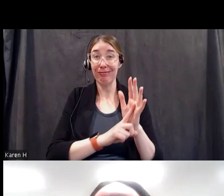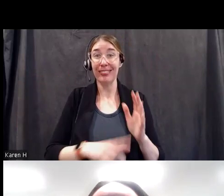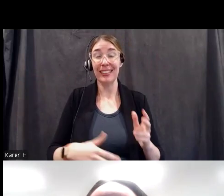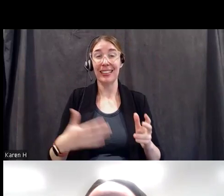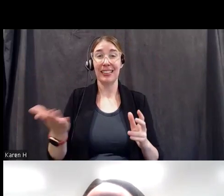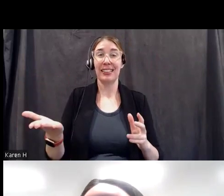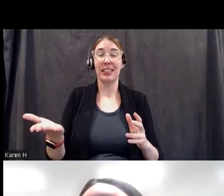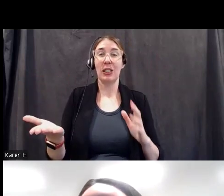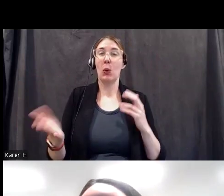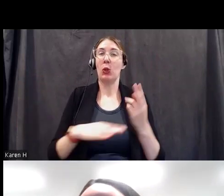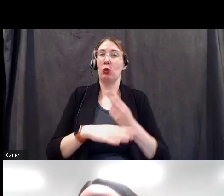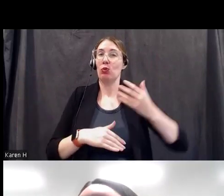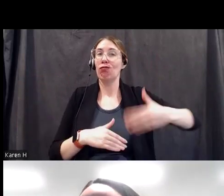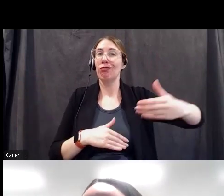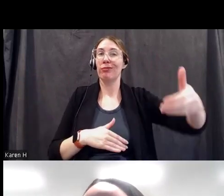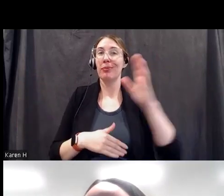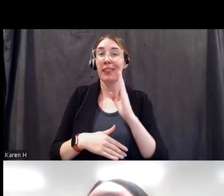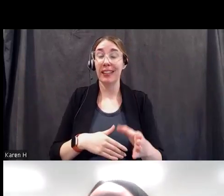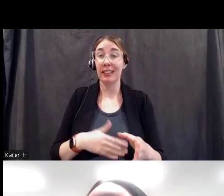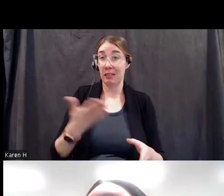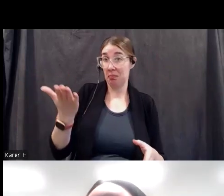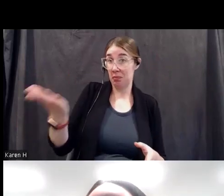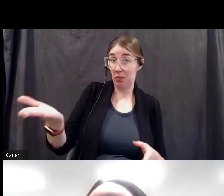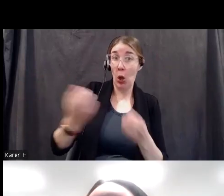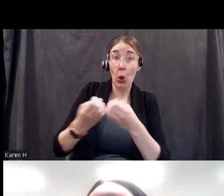So this is a piece of equipment that somebody might not be able to afford